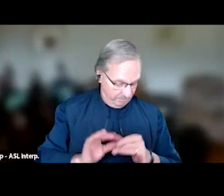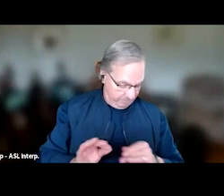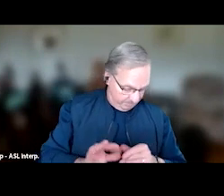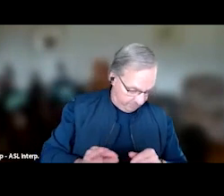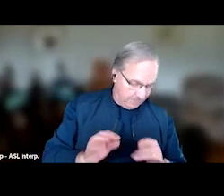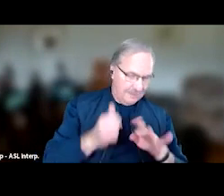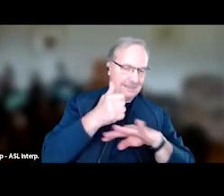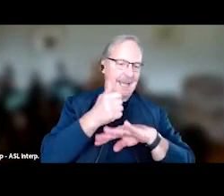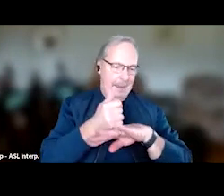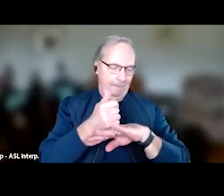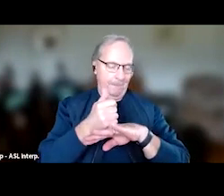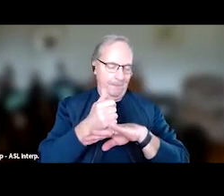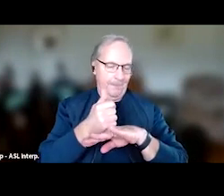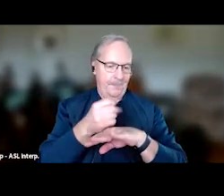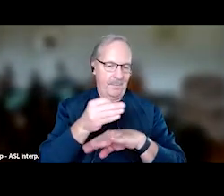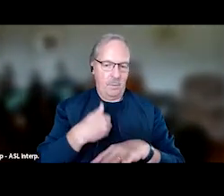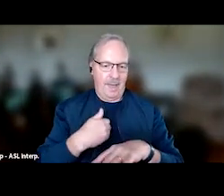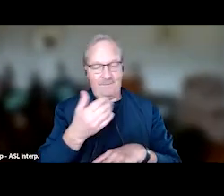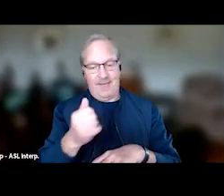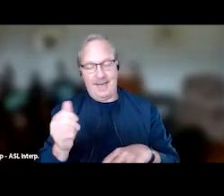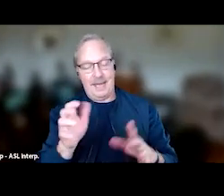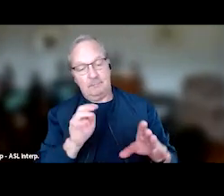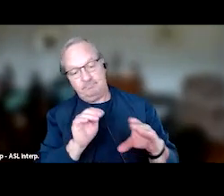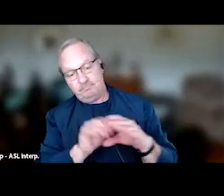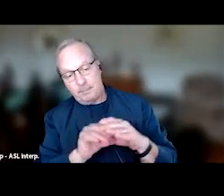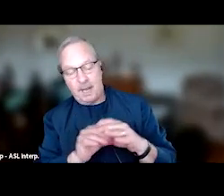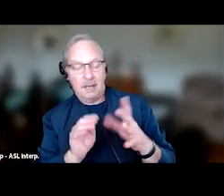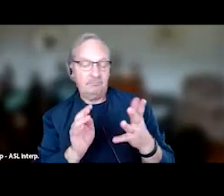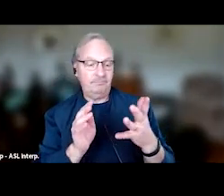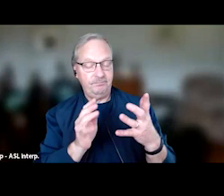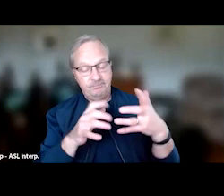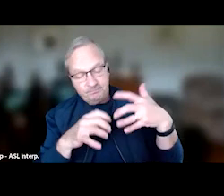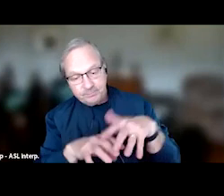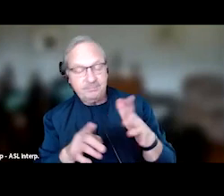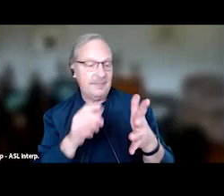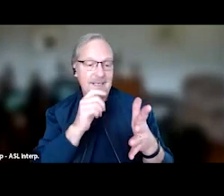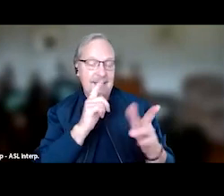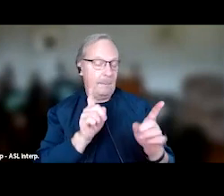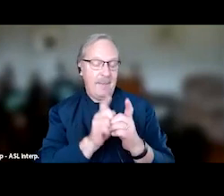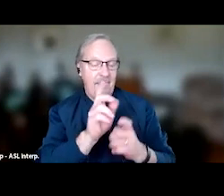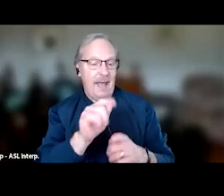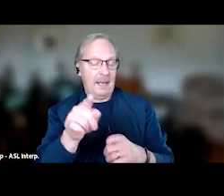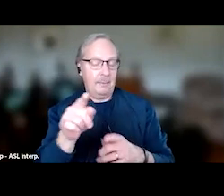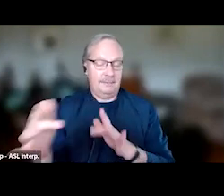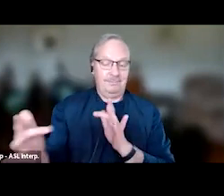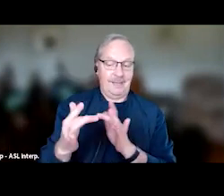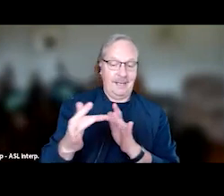So if you have any accommodation or accessibility needs that we're not meeting, please reach out to us either during the session